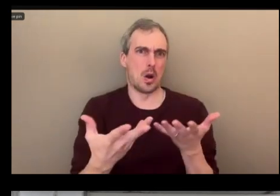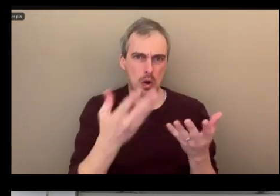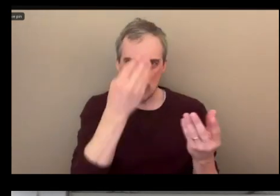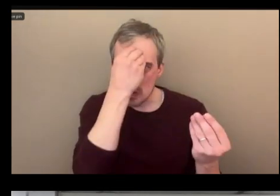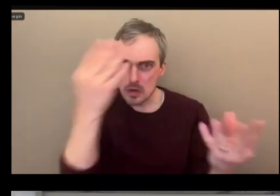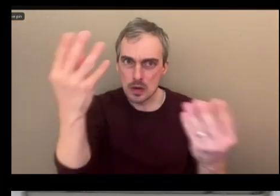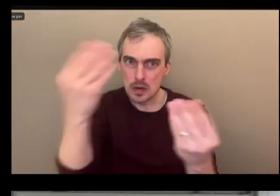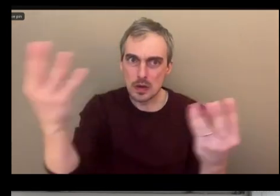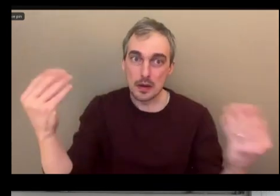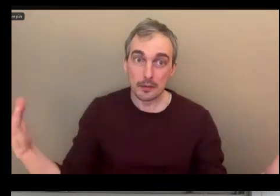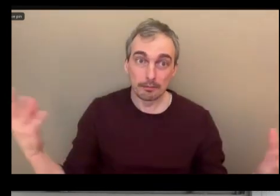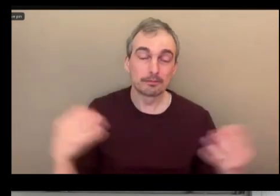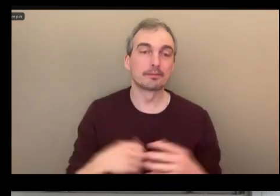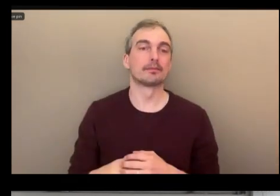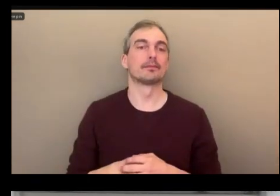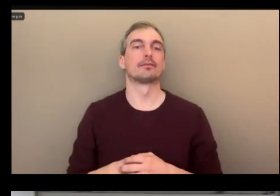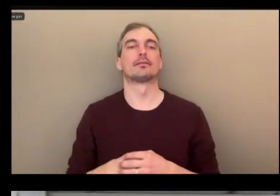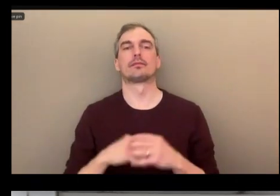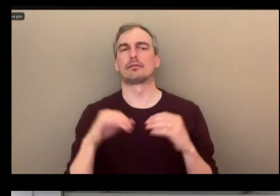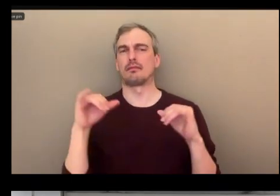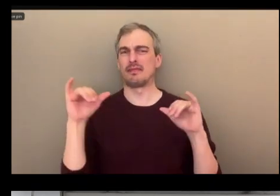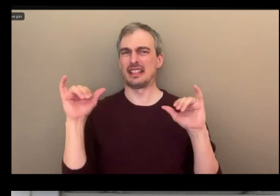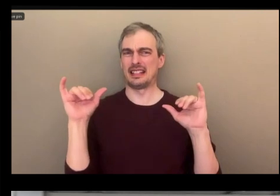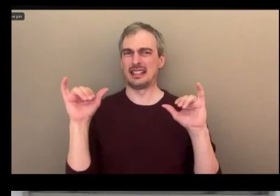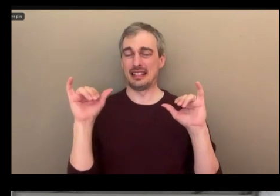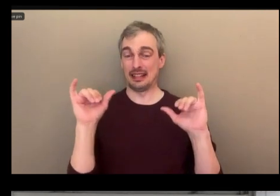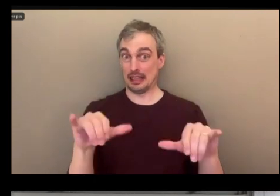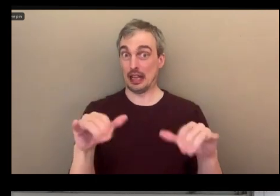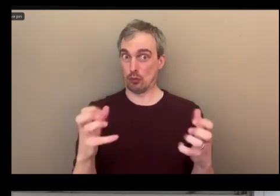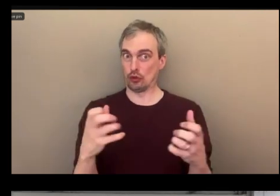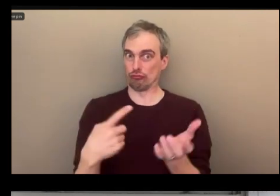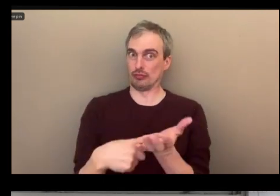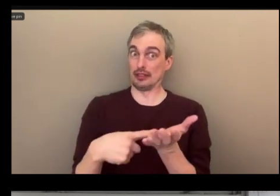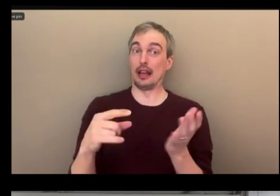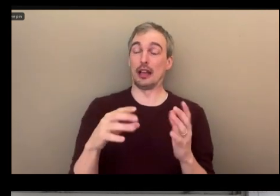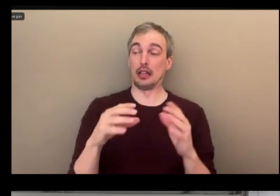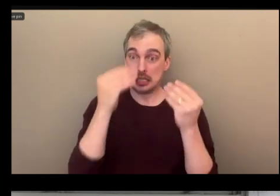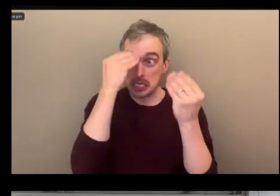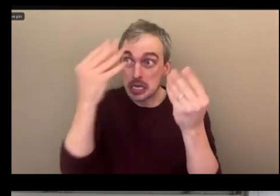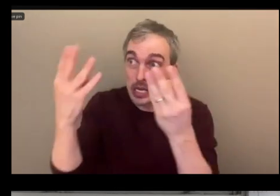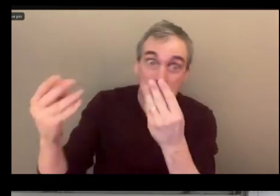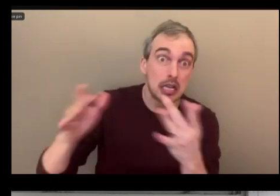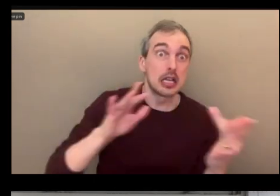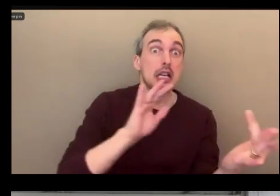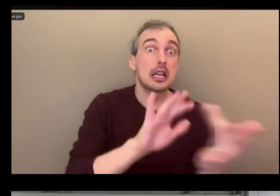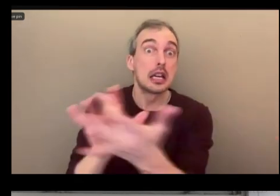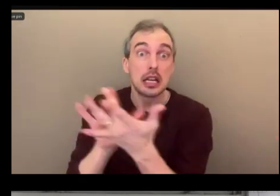So I always talk about -- at Verizon, our accessibility program, we're just one team in the ecosystem. It takes a village.